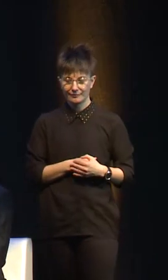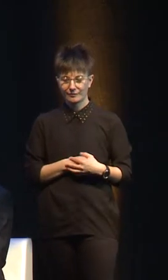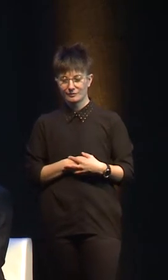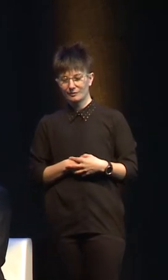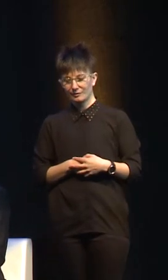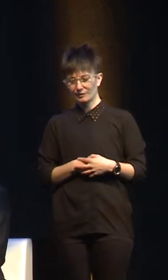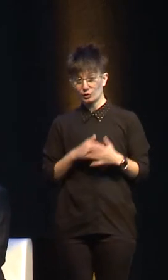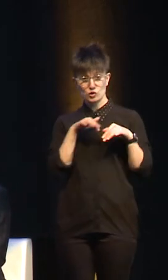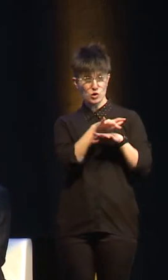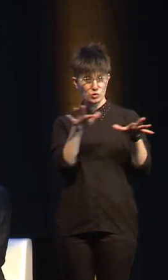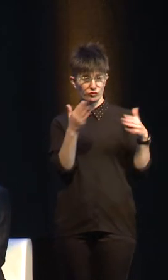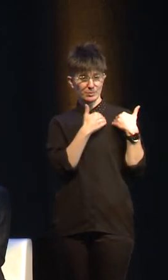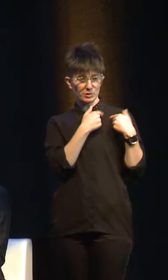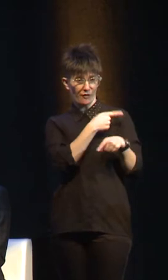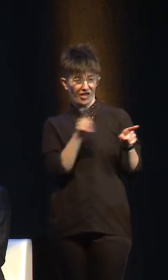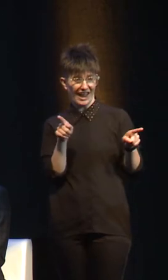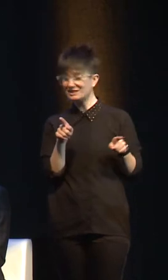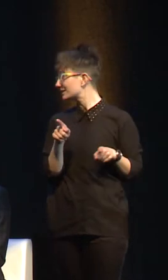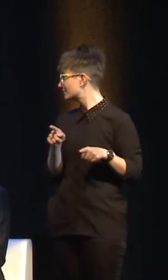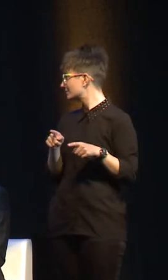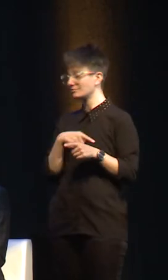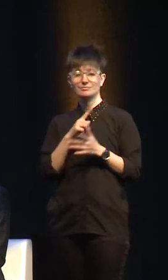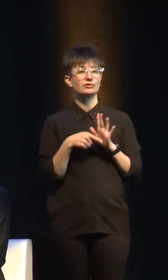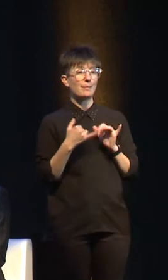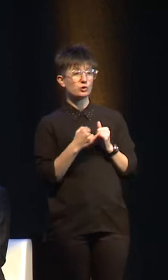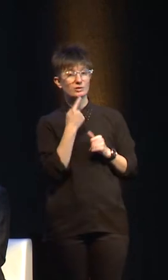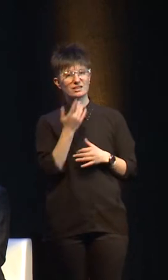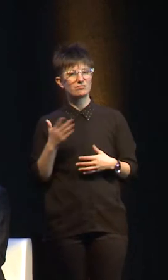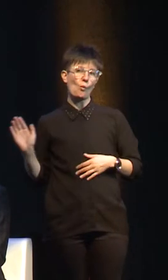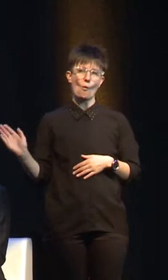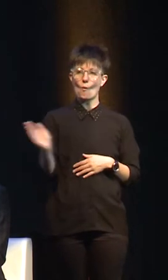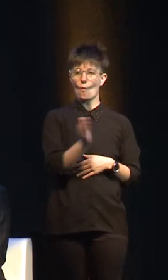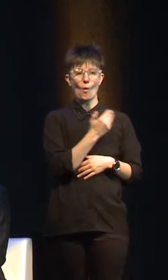Minister Shaw: Well that's all of our responsibility, it is the government, we do need to invest.